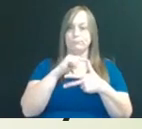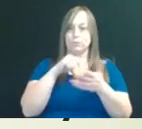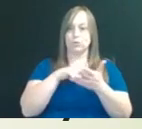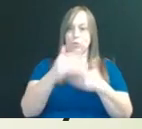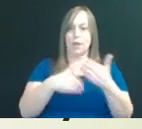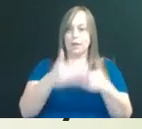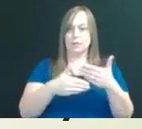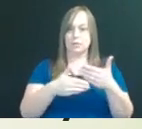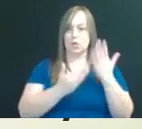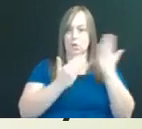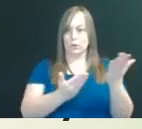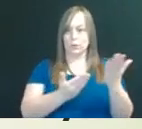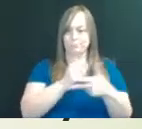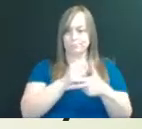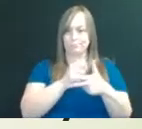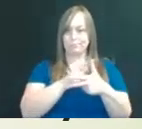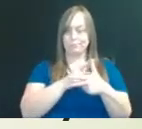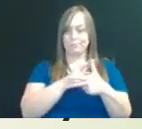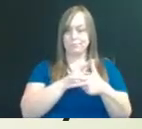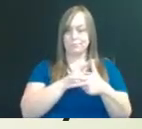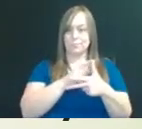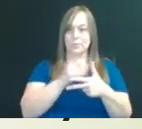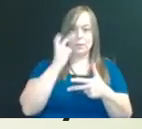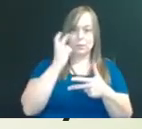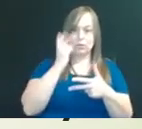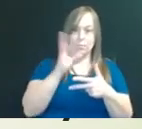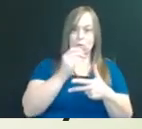you're offered as either a Commission for the Blind or ACCES-VR client.